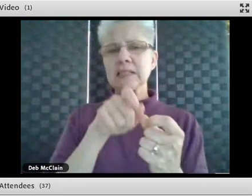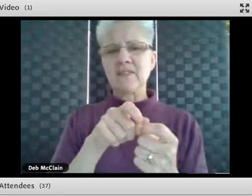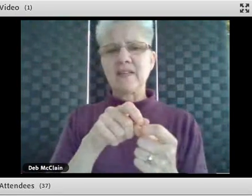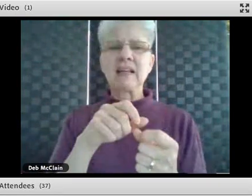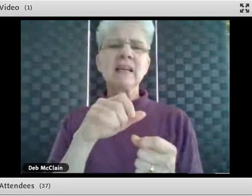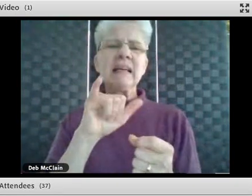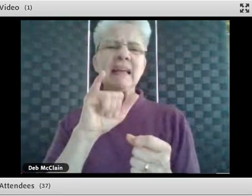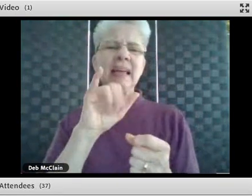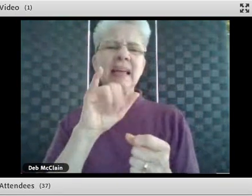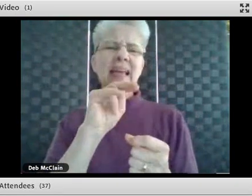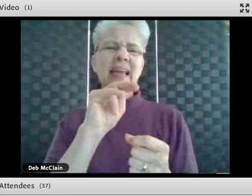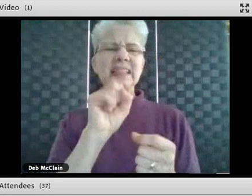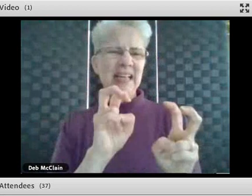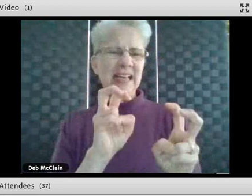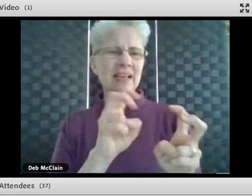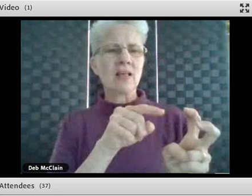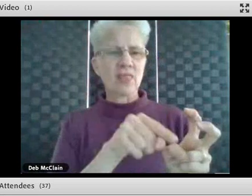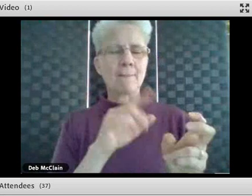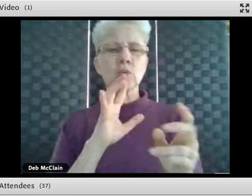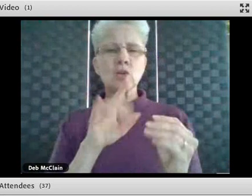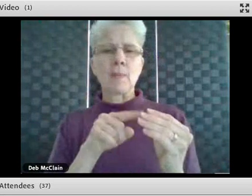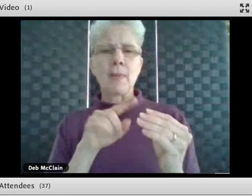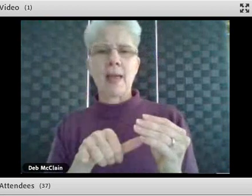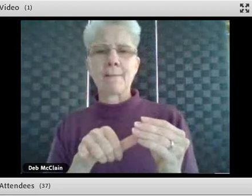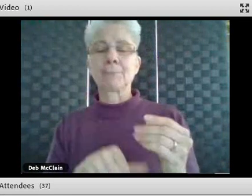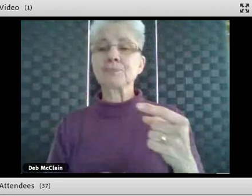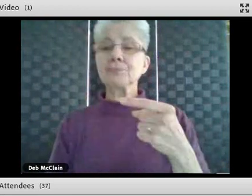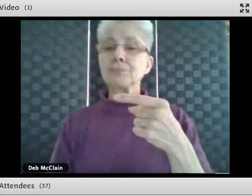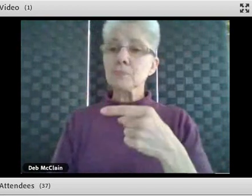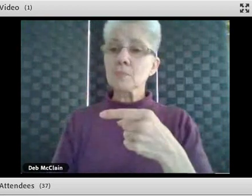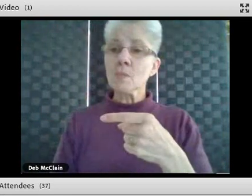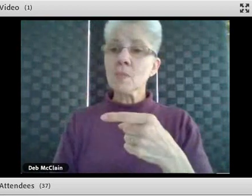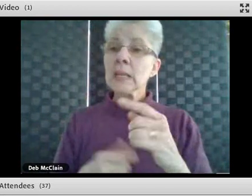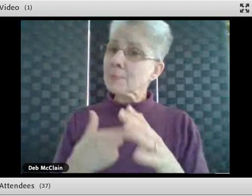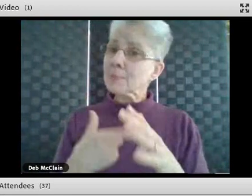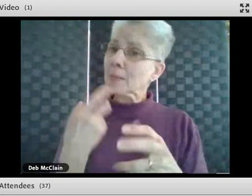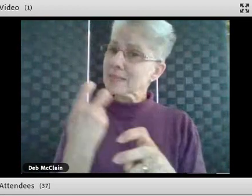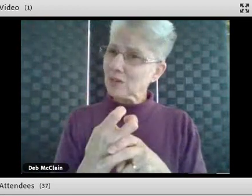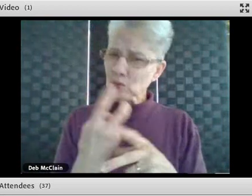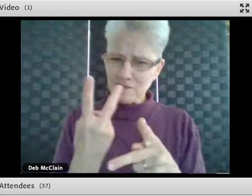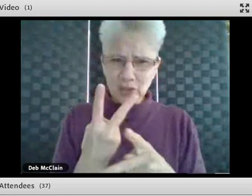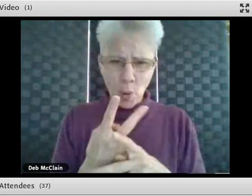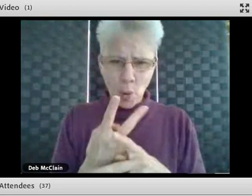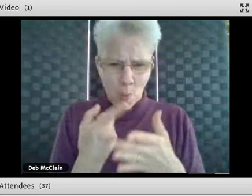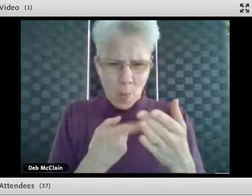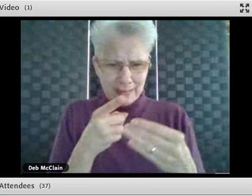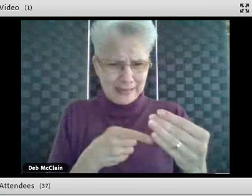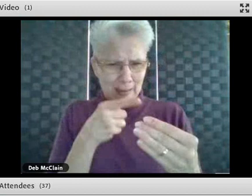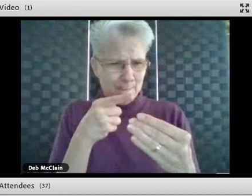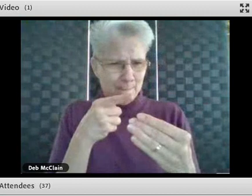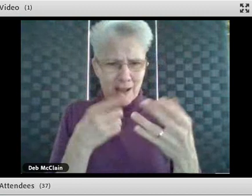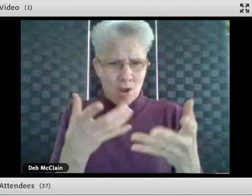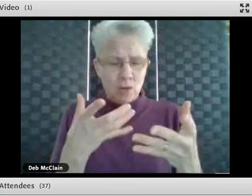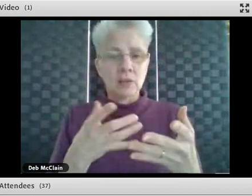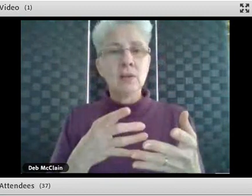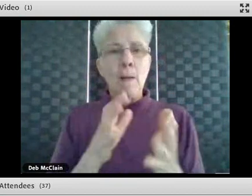if you will, as well, as we'll talk about. And sometimes that's difficult, understanding about-ness, right? I mean, with books, as I said,